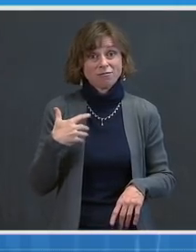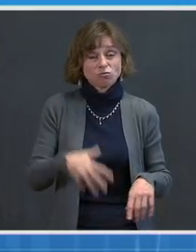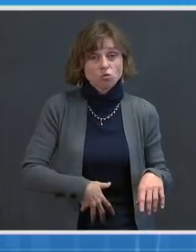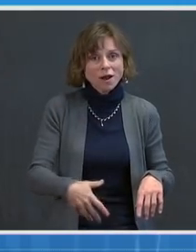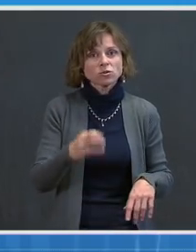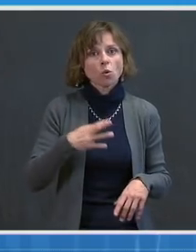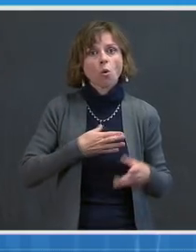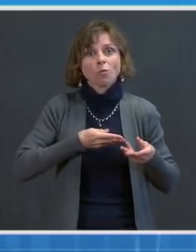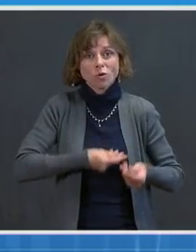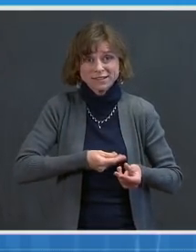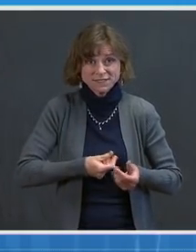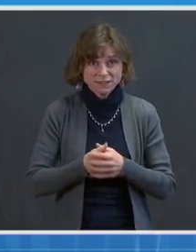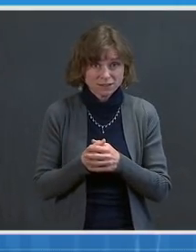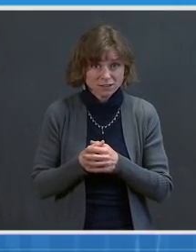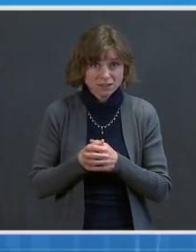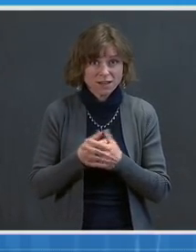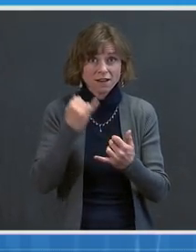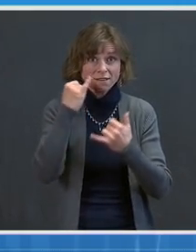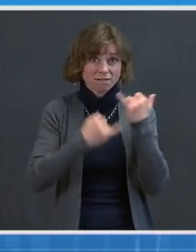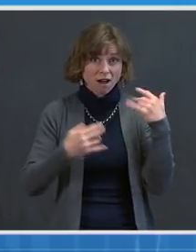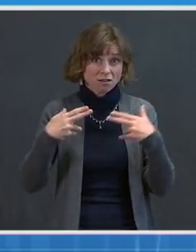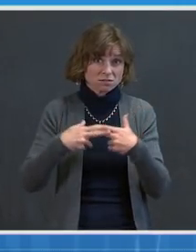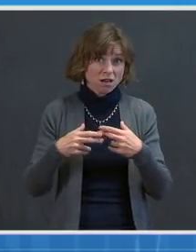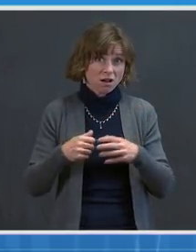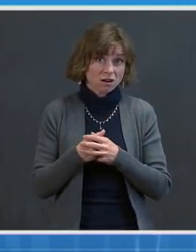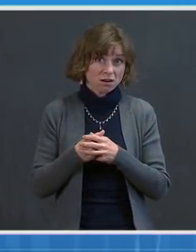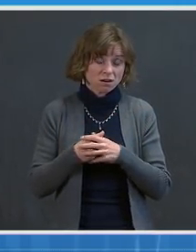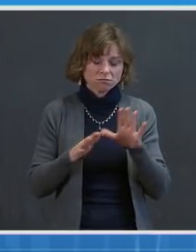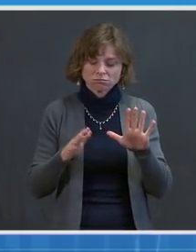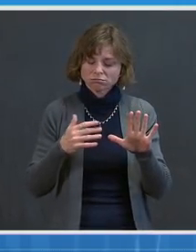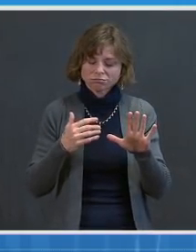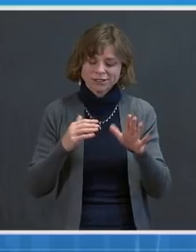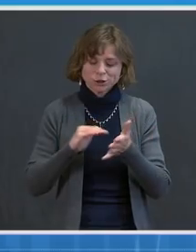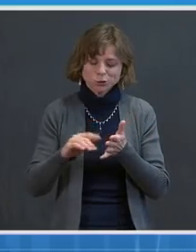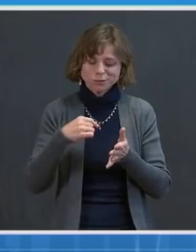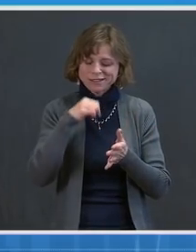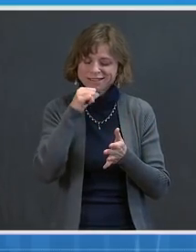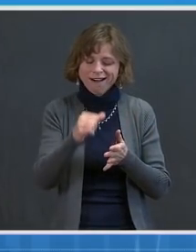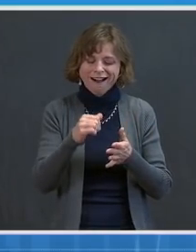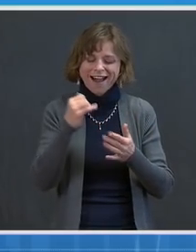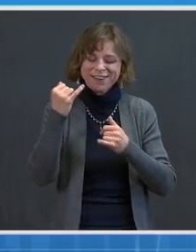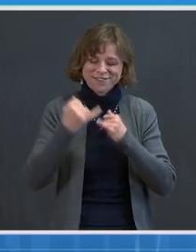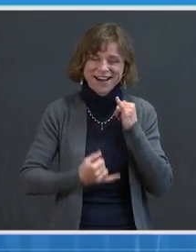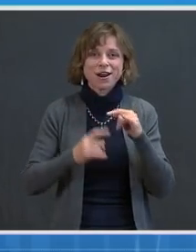And on the final slide -- excuse me, not yet final -- the adolescents and children.